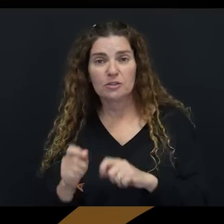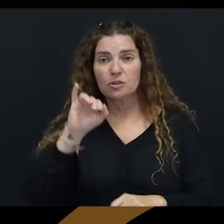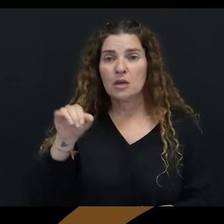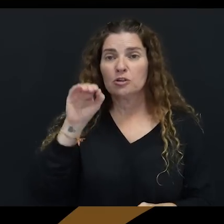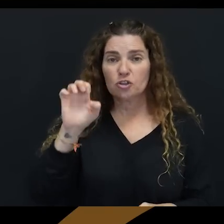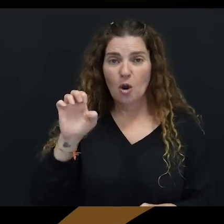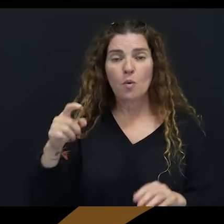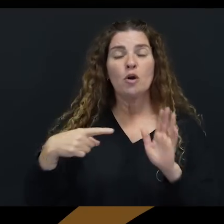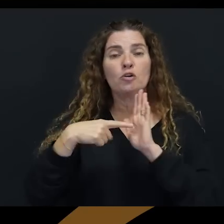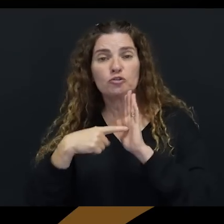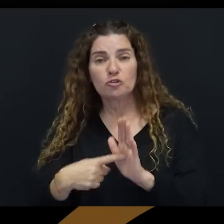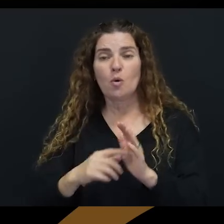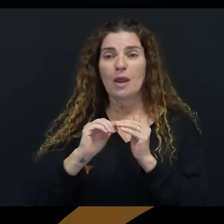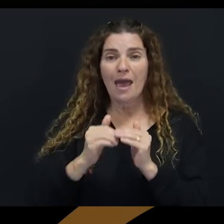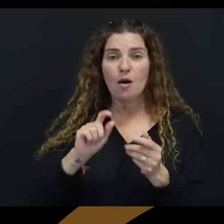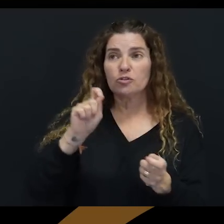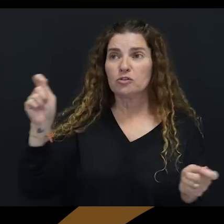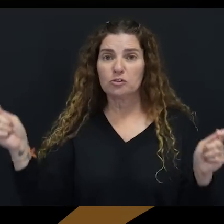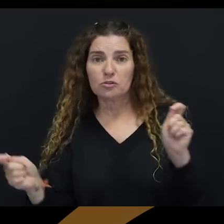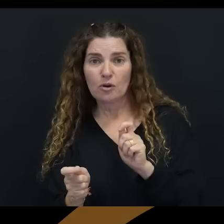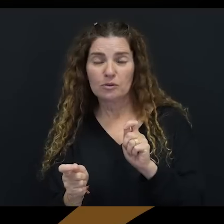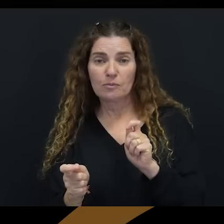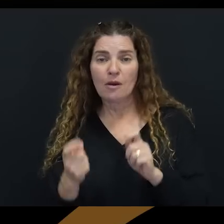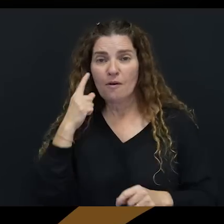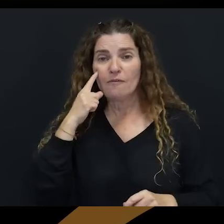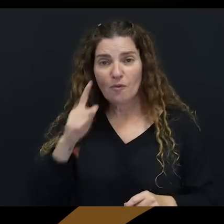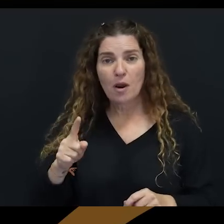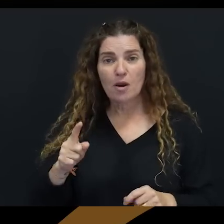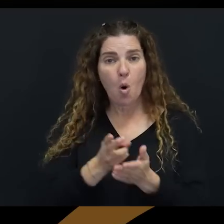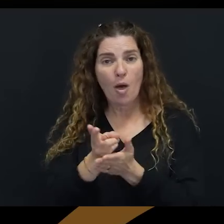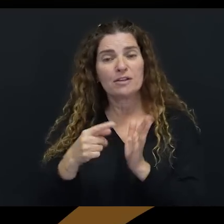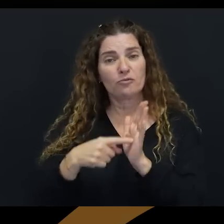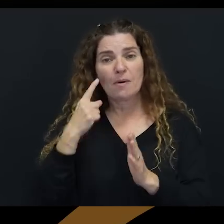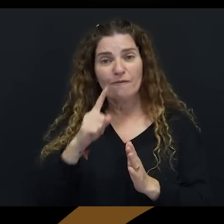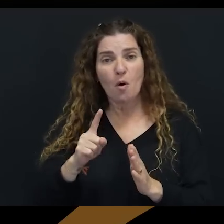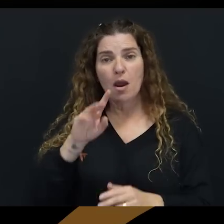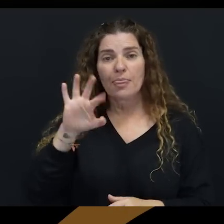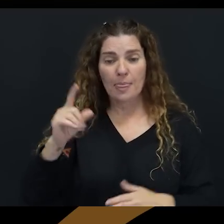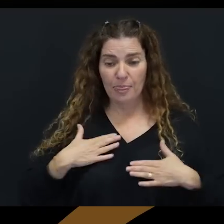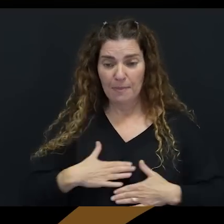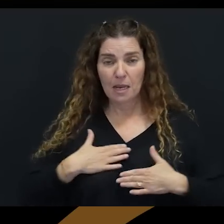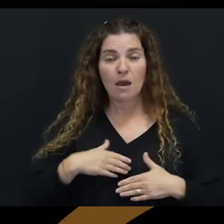Joe Strechay showed us the transformative impact of authentic representation in the media,